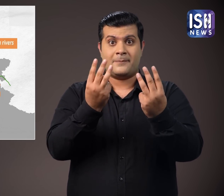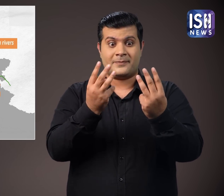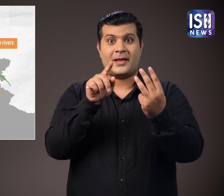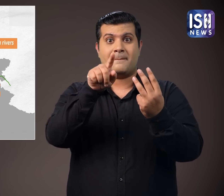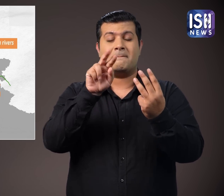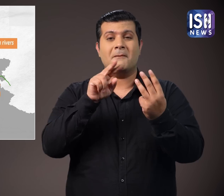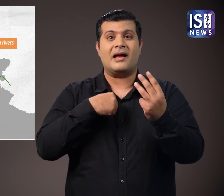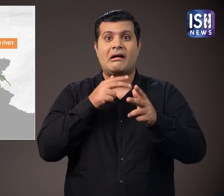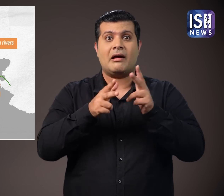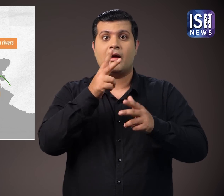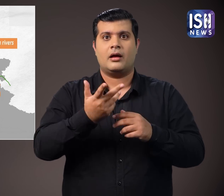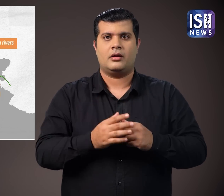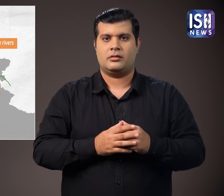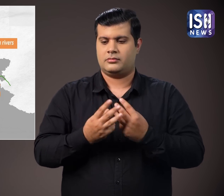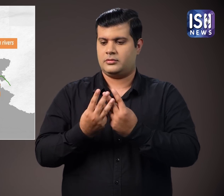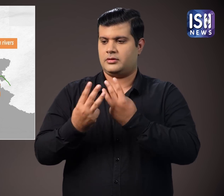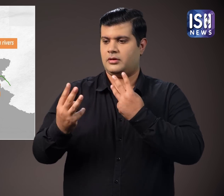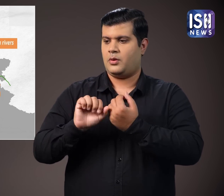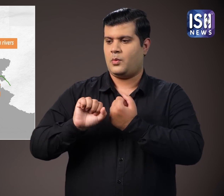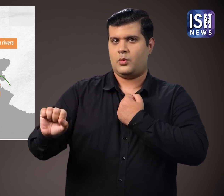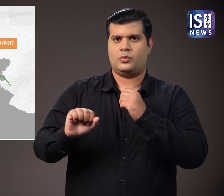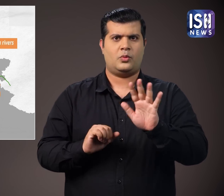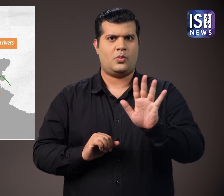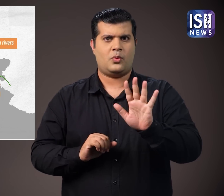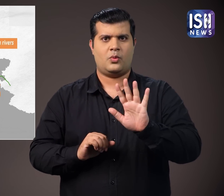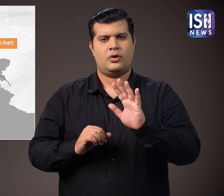Six rivers divided into two groups of 3, Doesn't mean 3 for India and 3 for Pakistan.